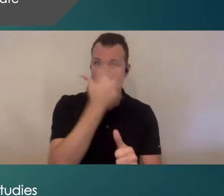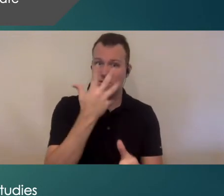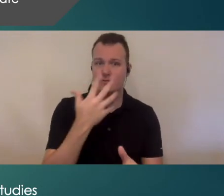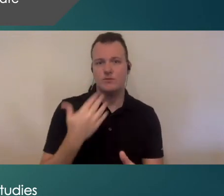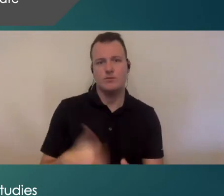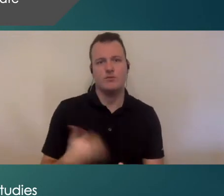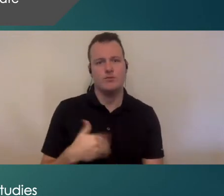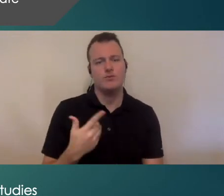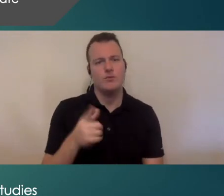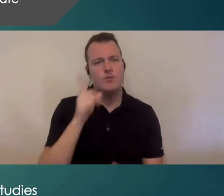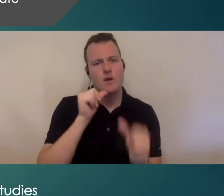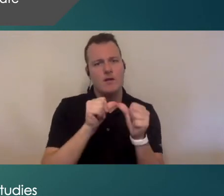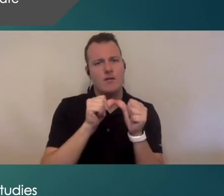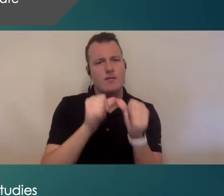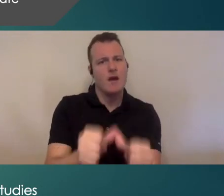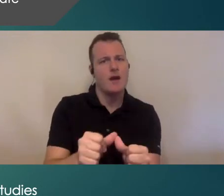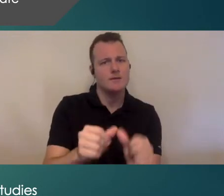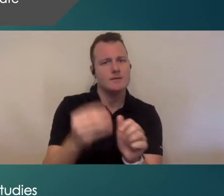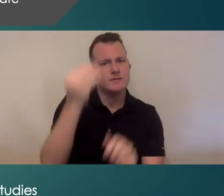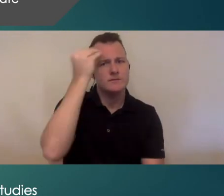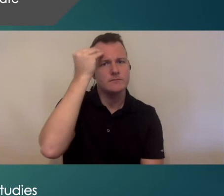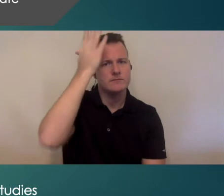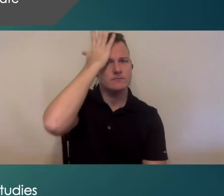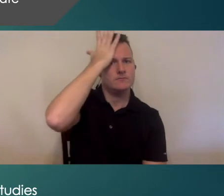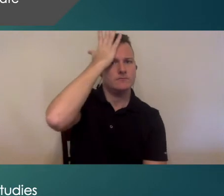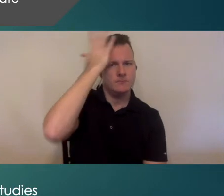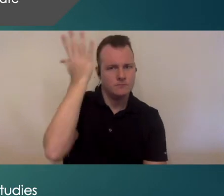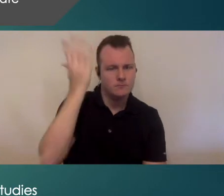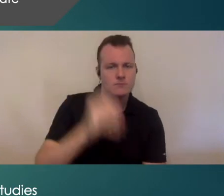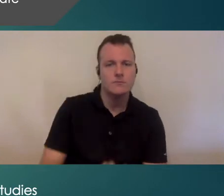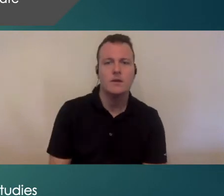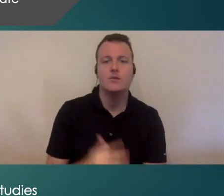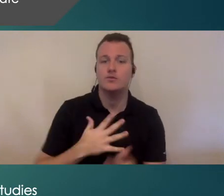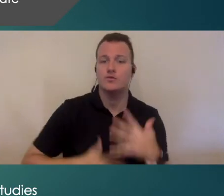going to have a lasting impression. And so you always want to dress better than